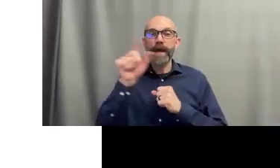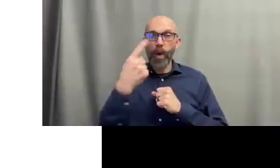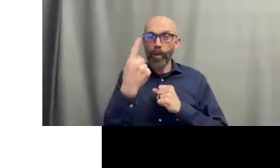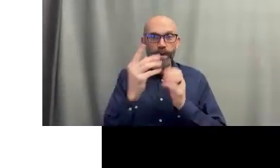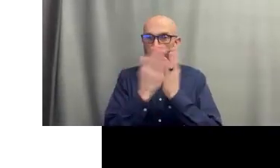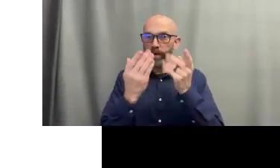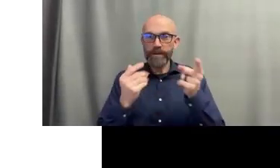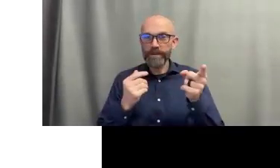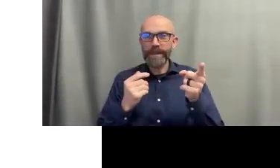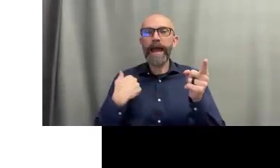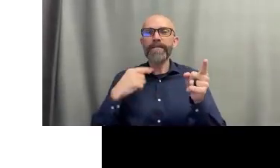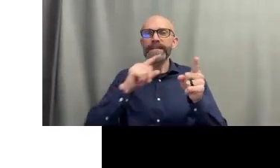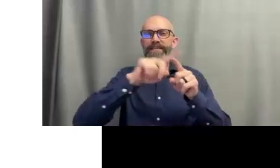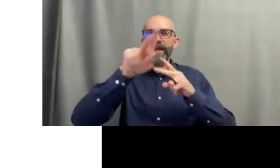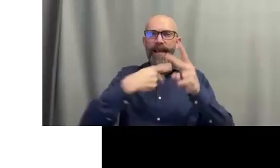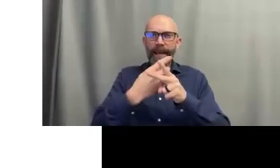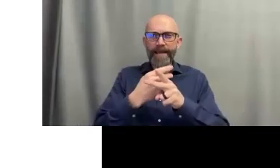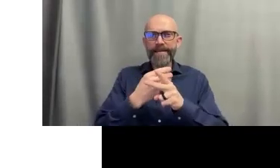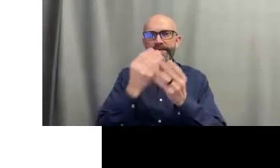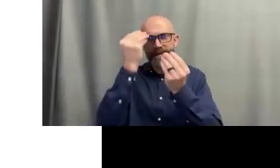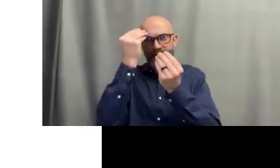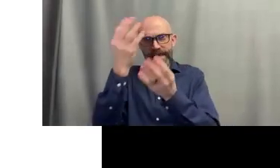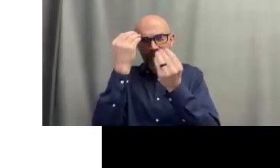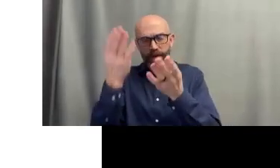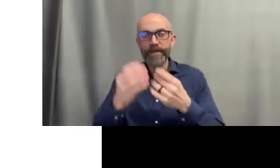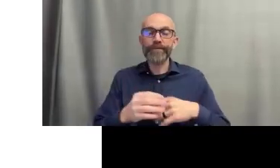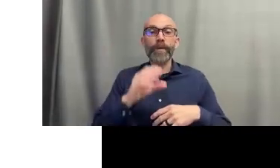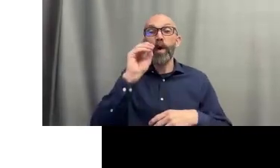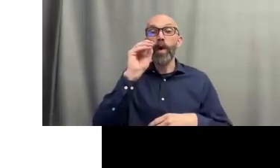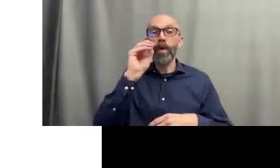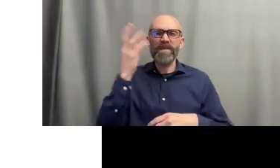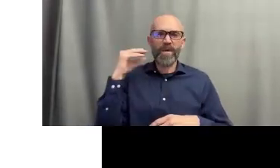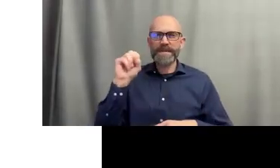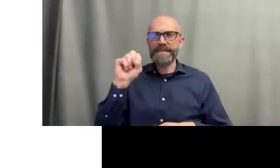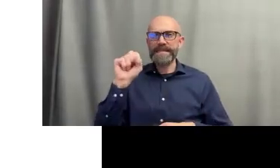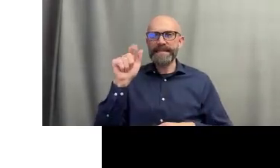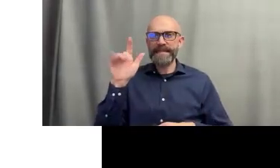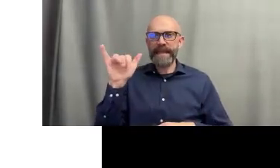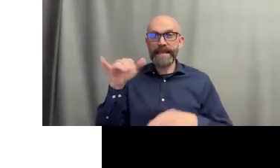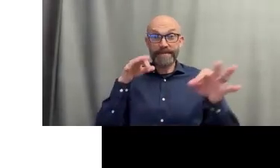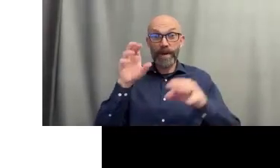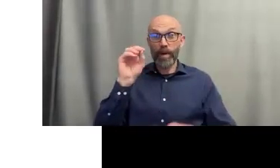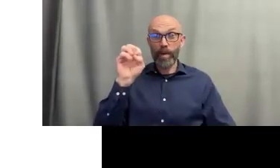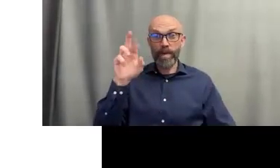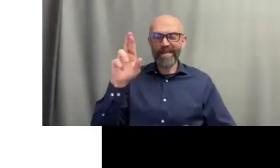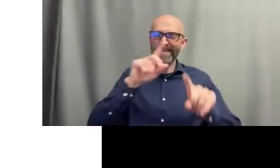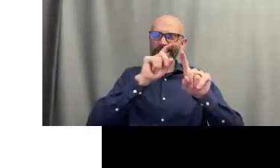There's different types of materials. Sally mentioned OER can come in a variety of formats. So they have course packs that include